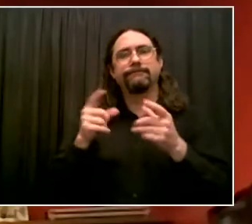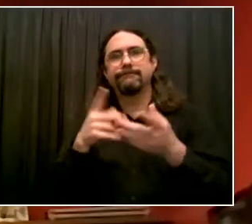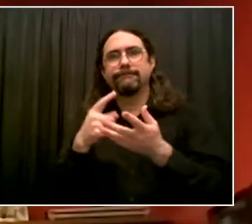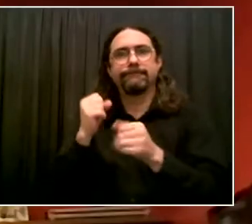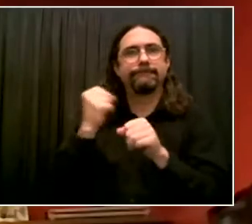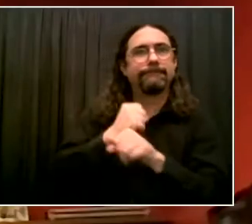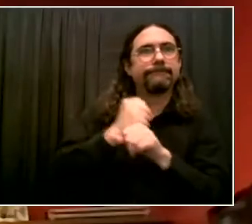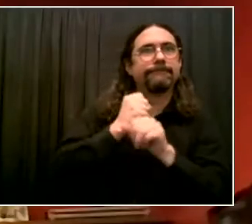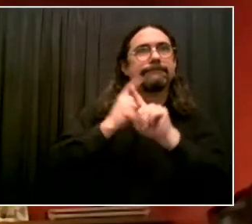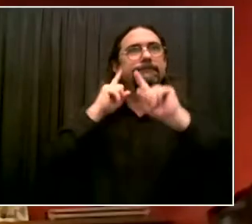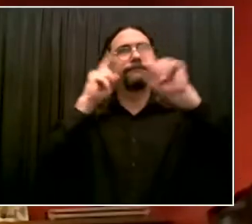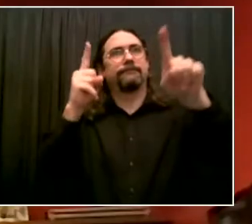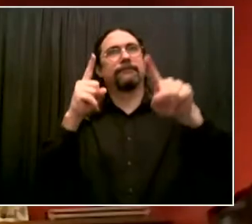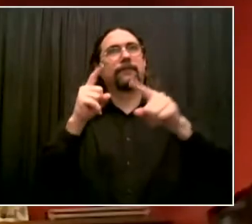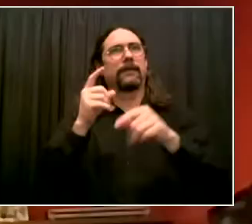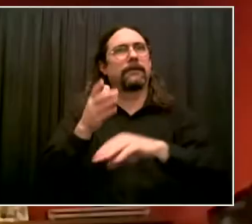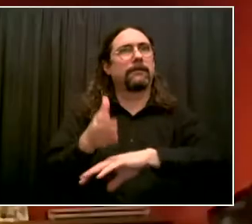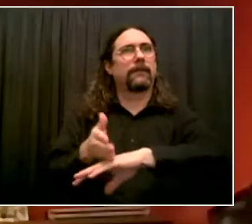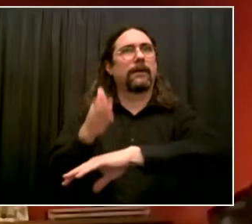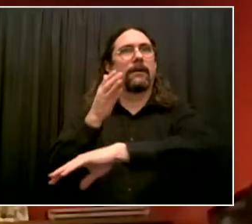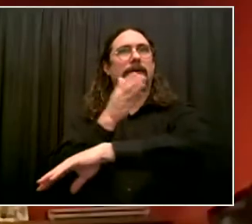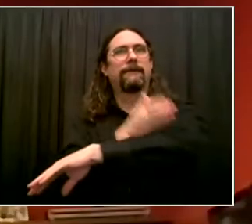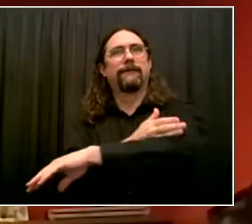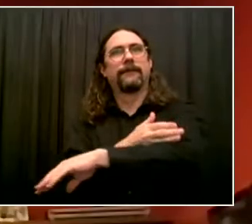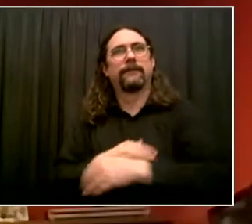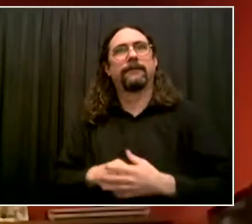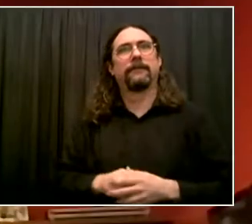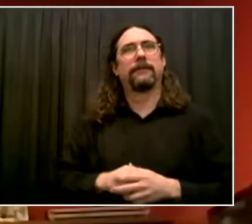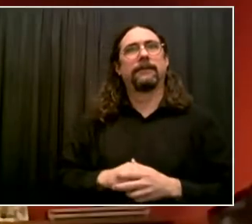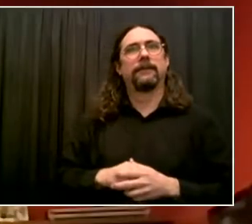I NEED TO THANK ALL OF THEM.